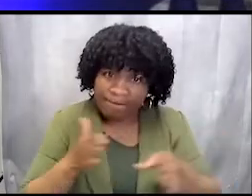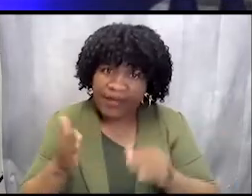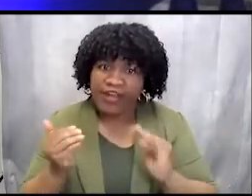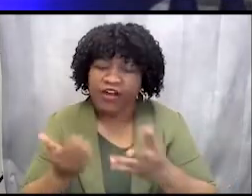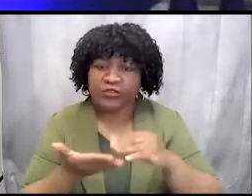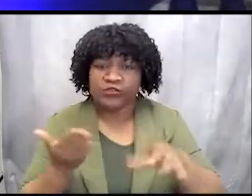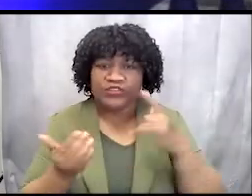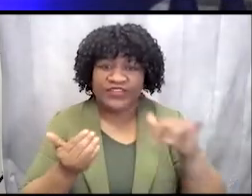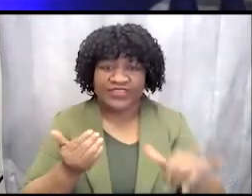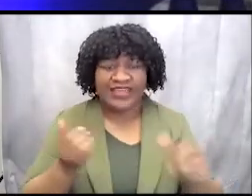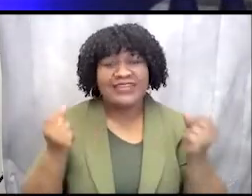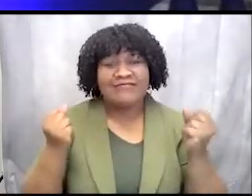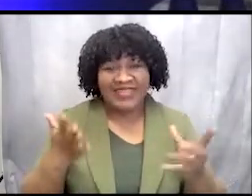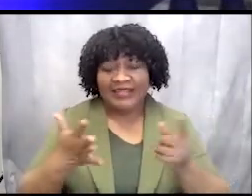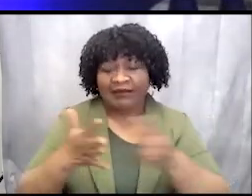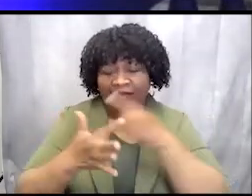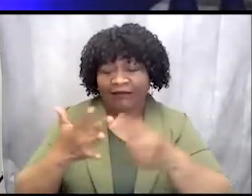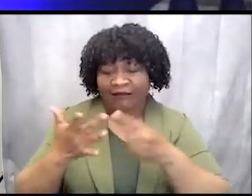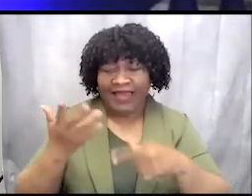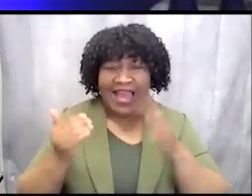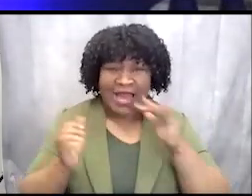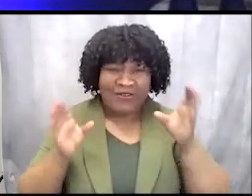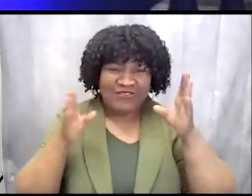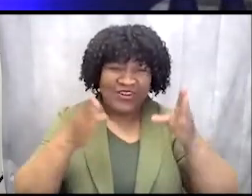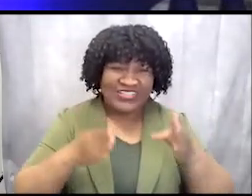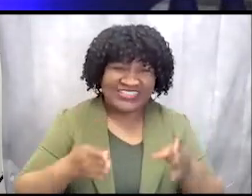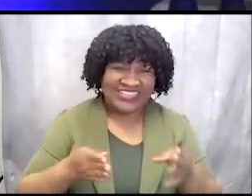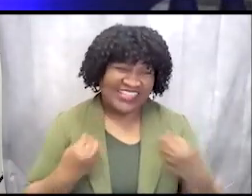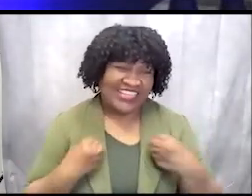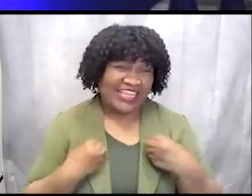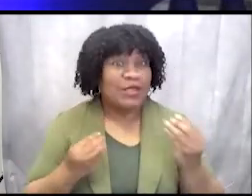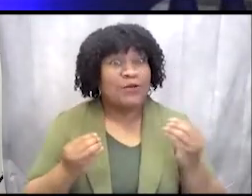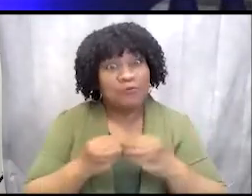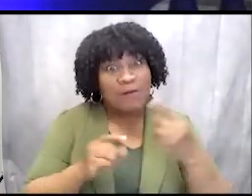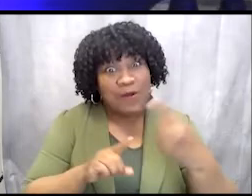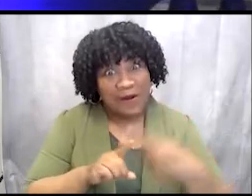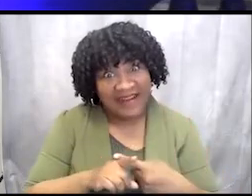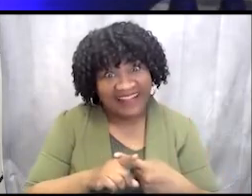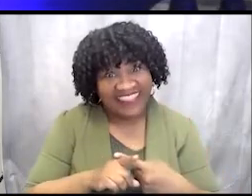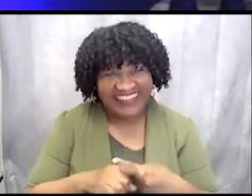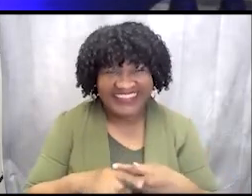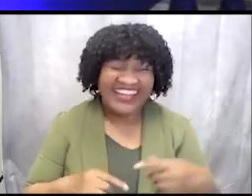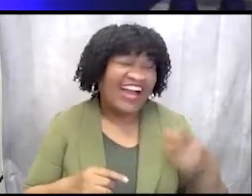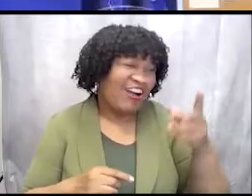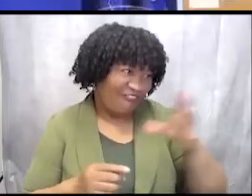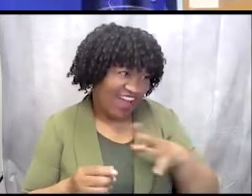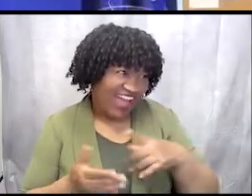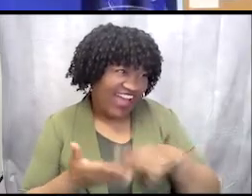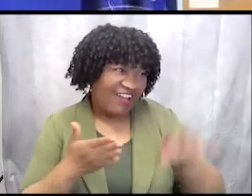So it's a number of things that we're gonna be focused on, but give me at least another month. All right, we'll check back in another four weeks